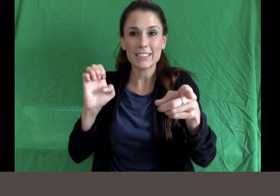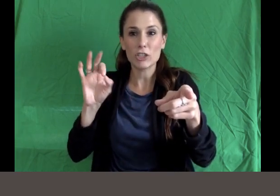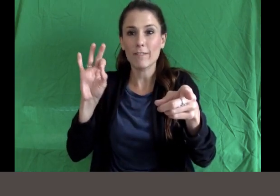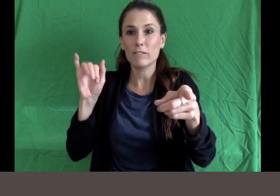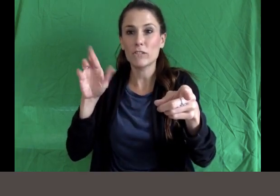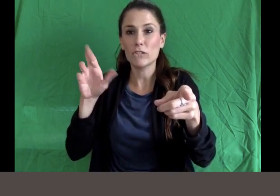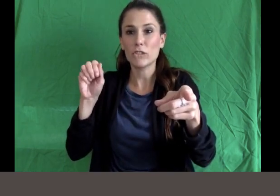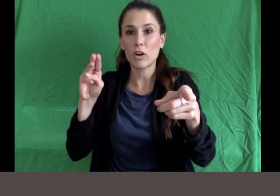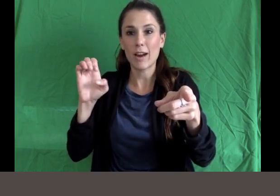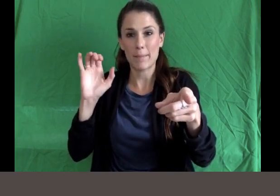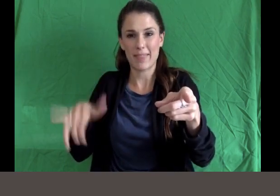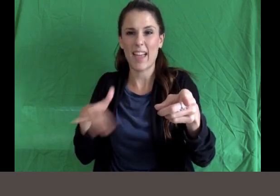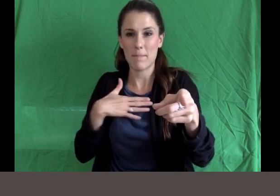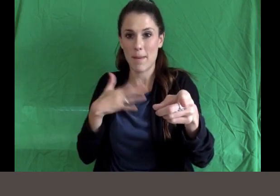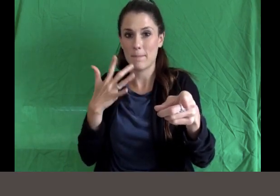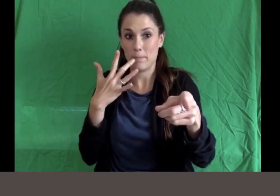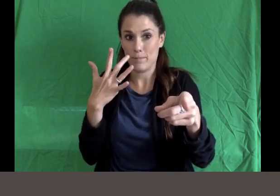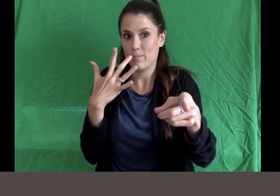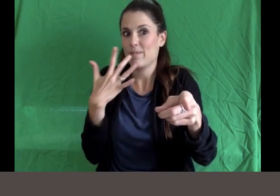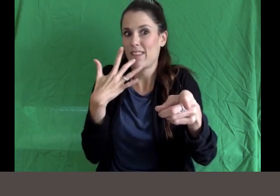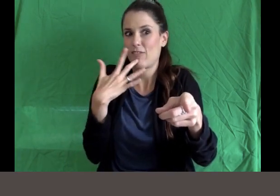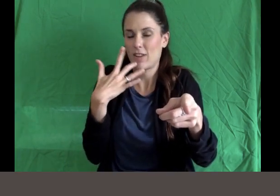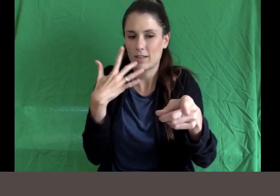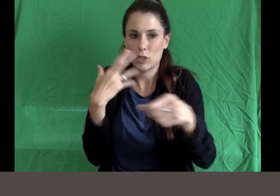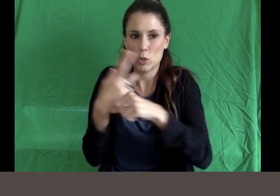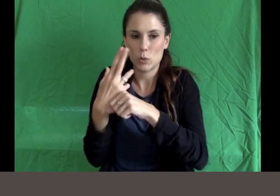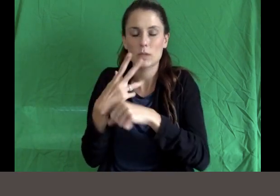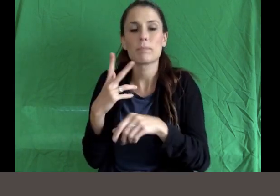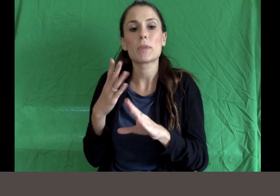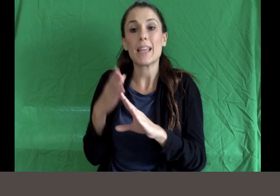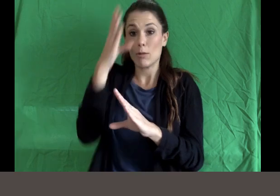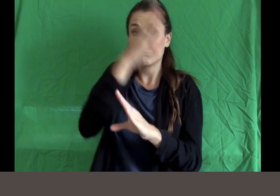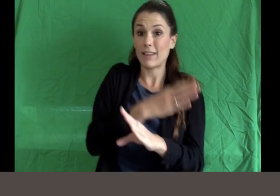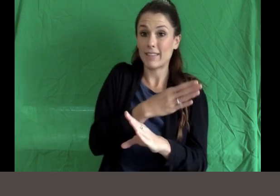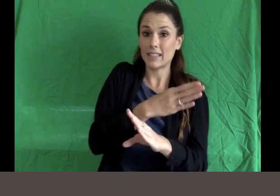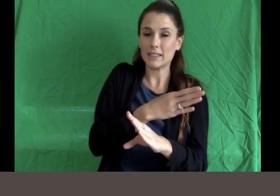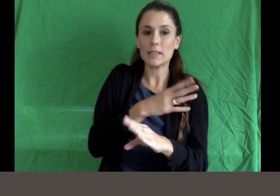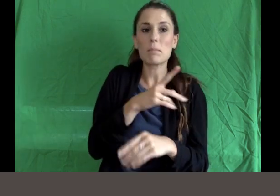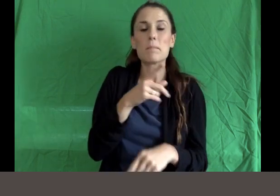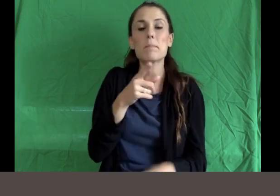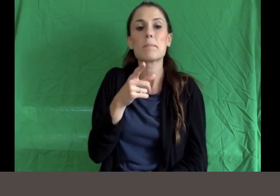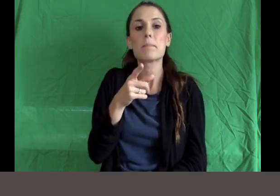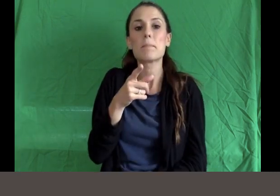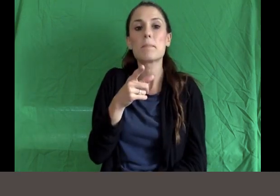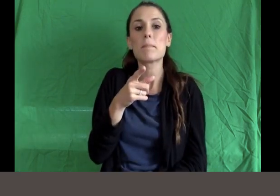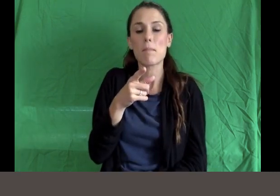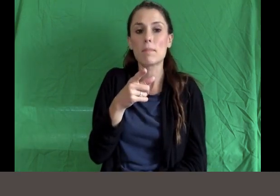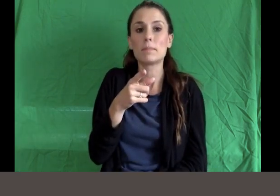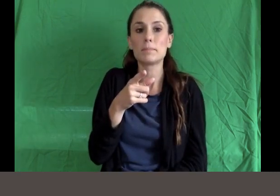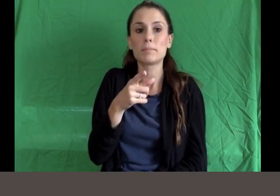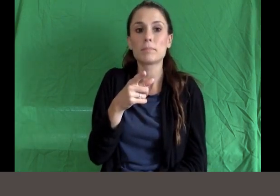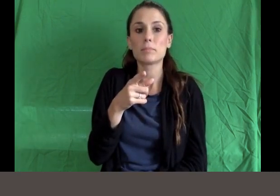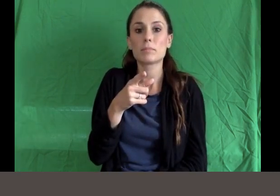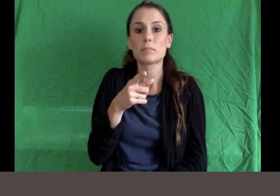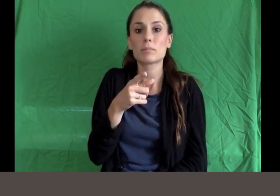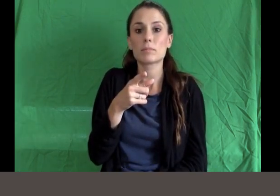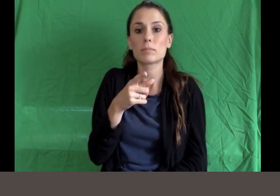I'll increase this font size so you can see it a little bit more but here in this set